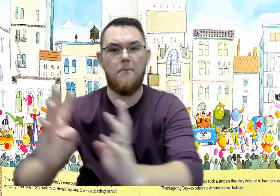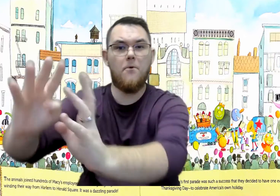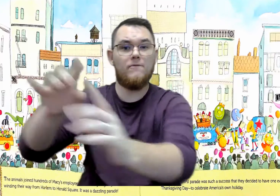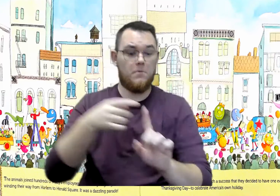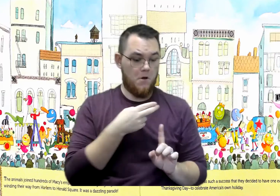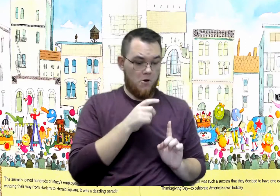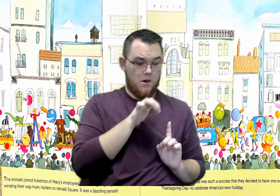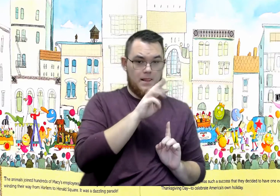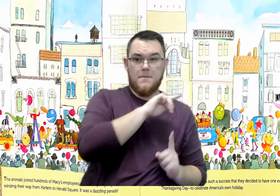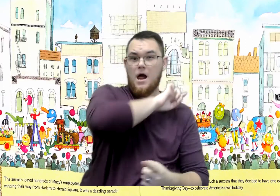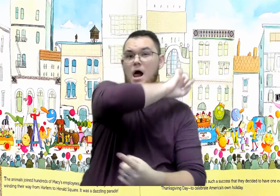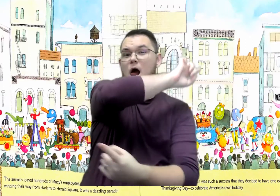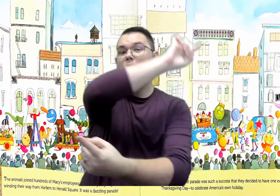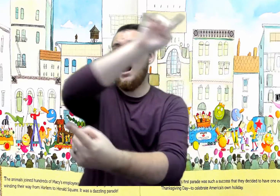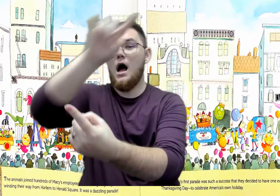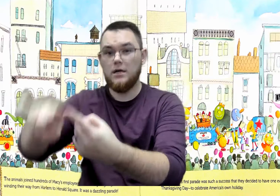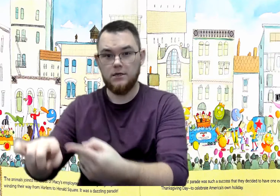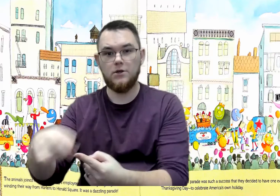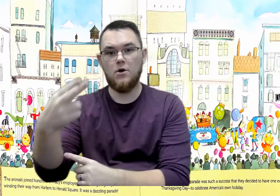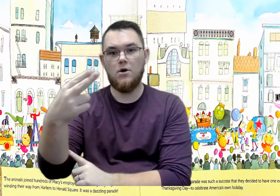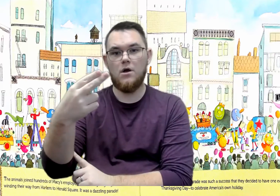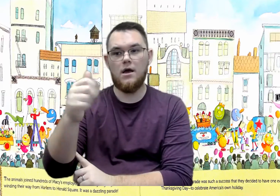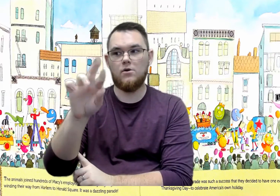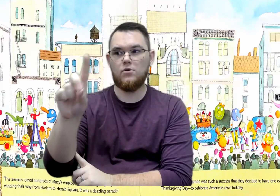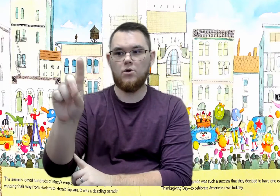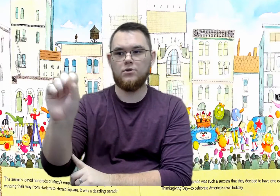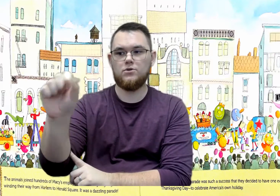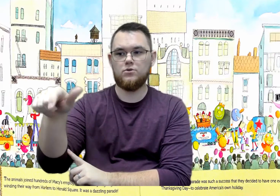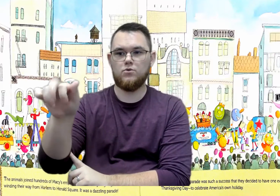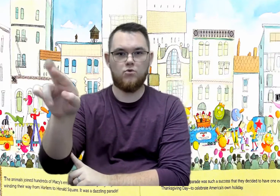It was a dazzling parade!